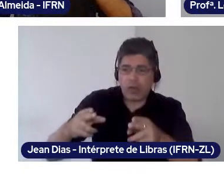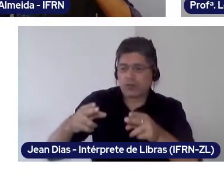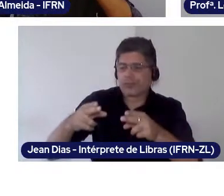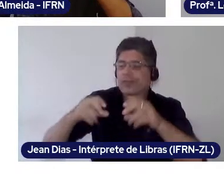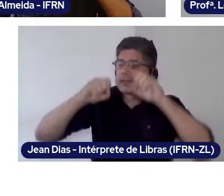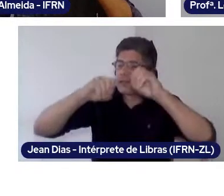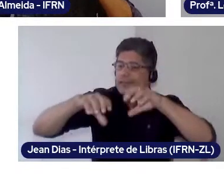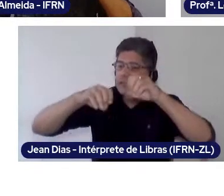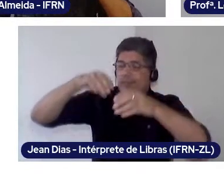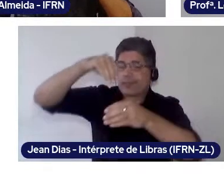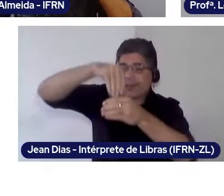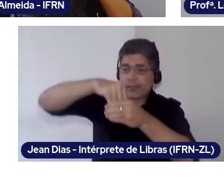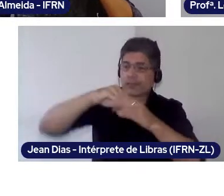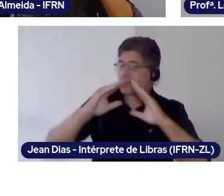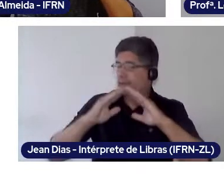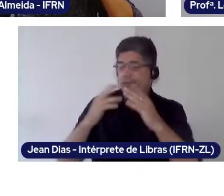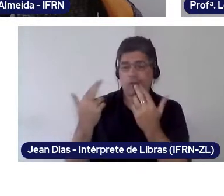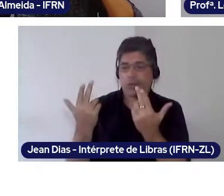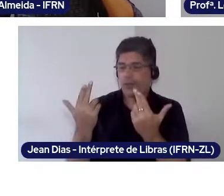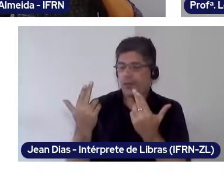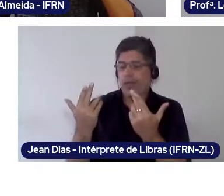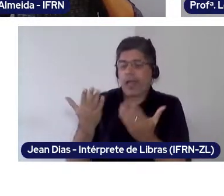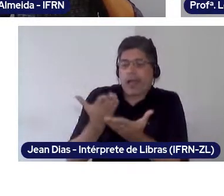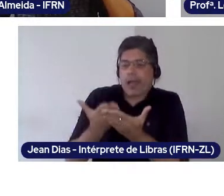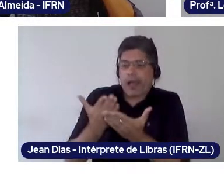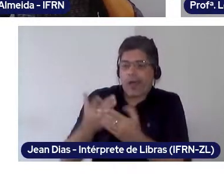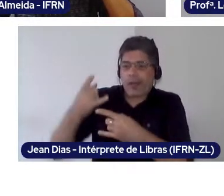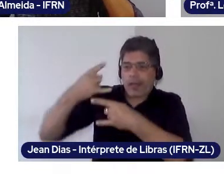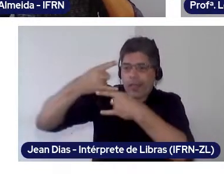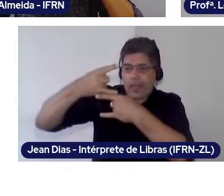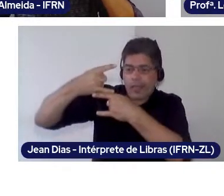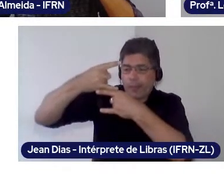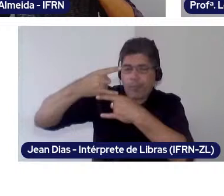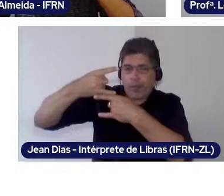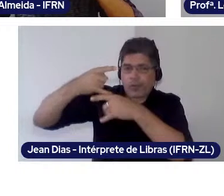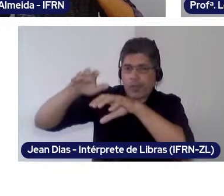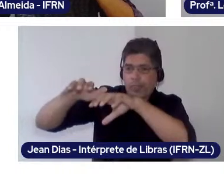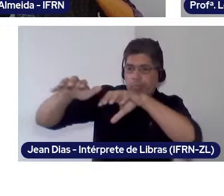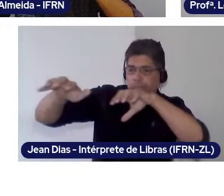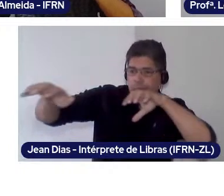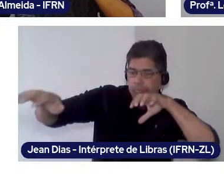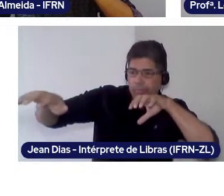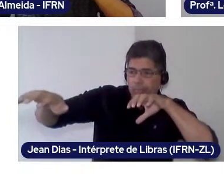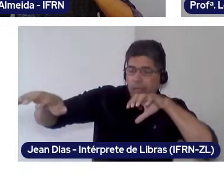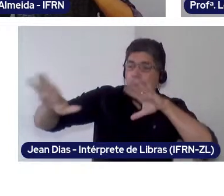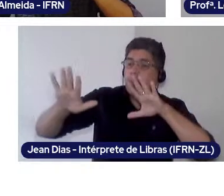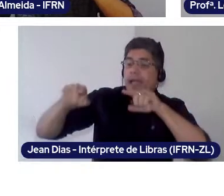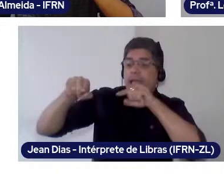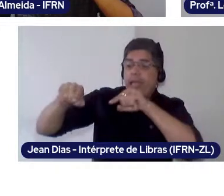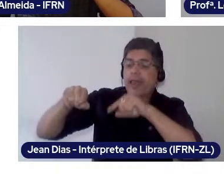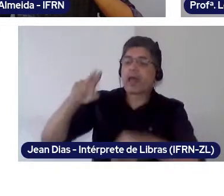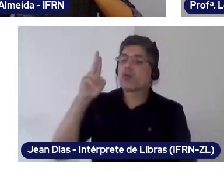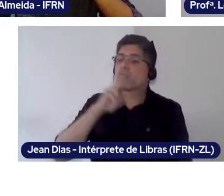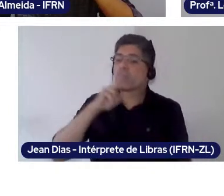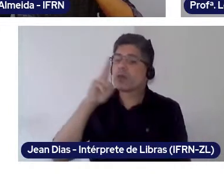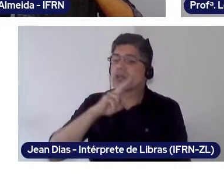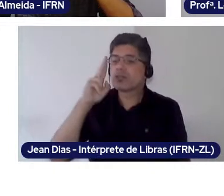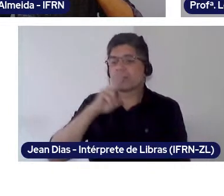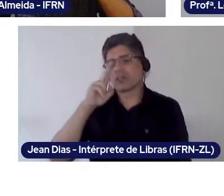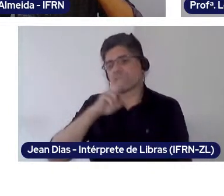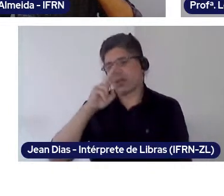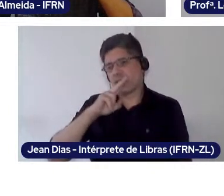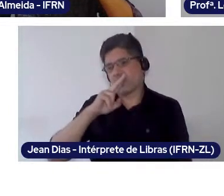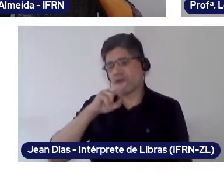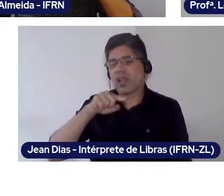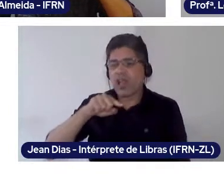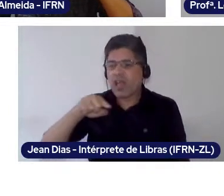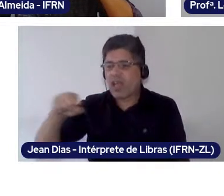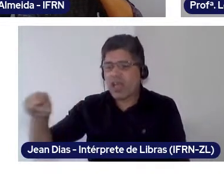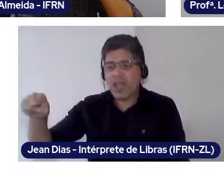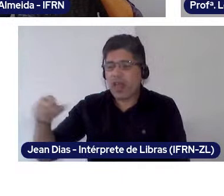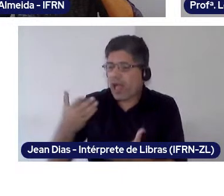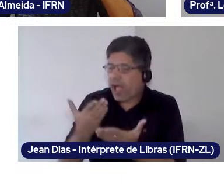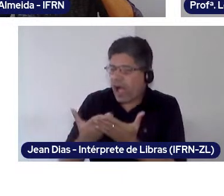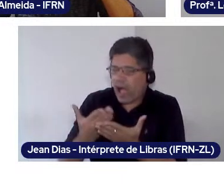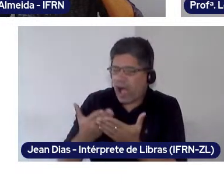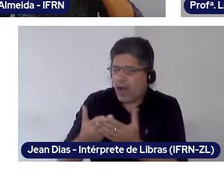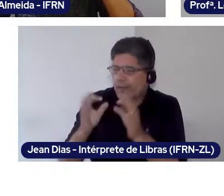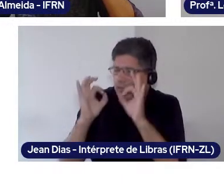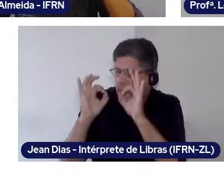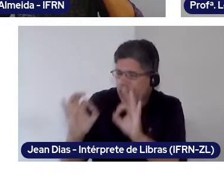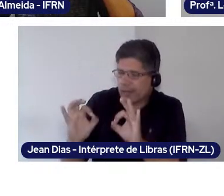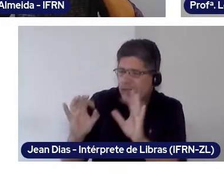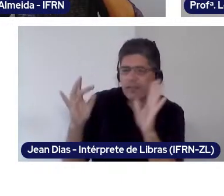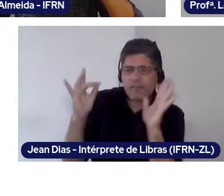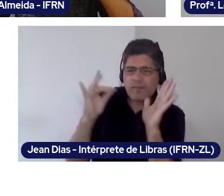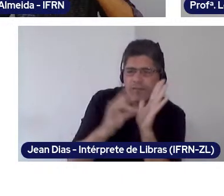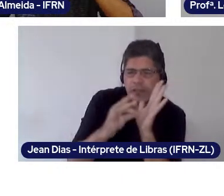In other words, remote classes were an urgent solution in the pandemic context, but they were not real classes: they did not meet the requirements of the pedagogical relationship